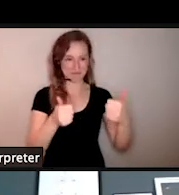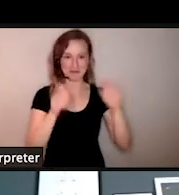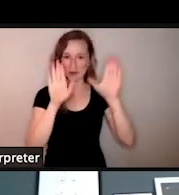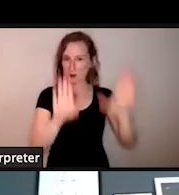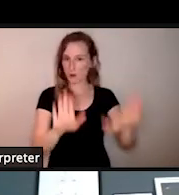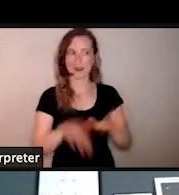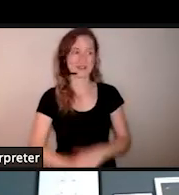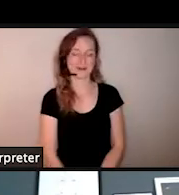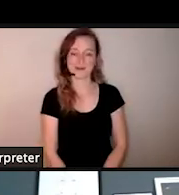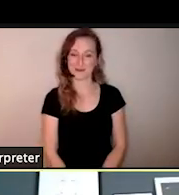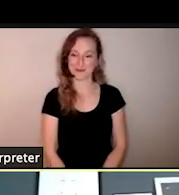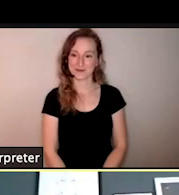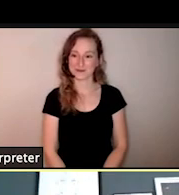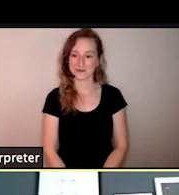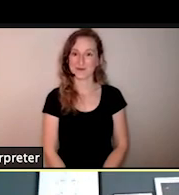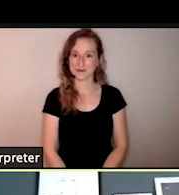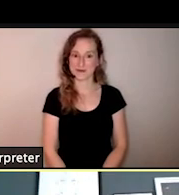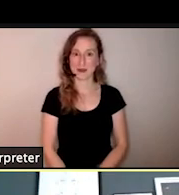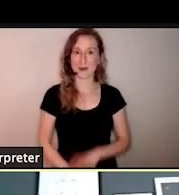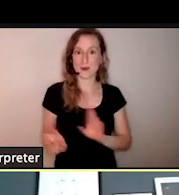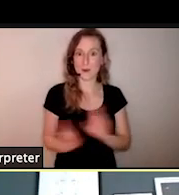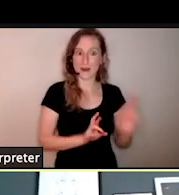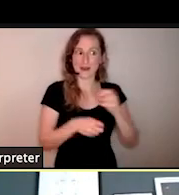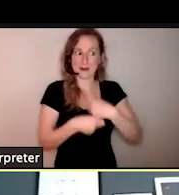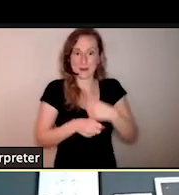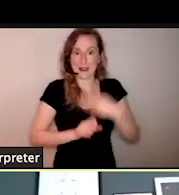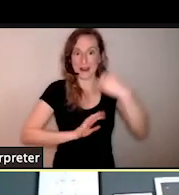Yes, I think we are ready to make art too!